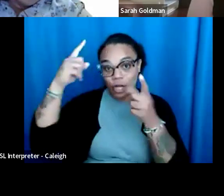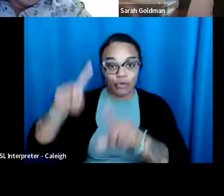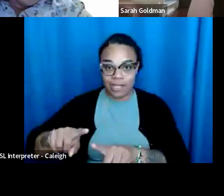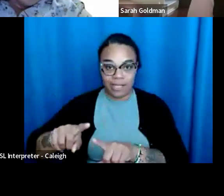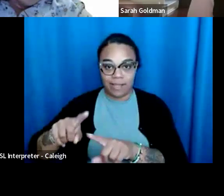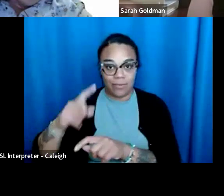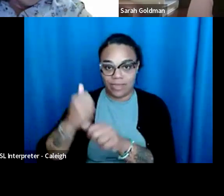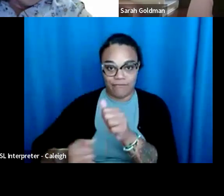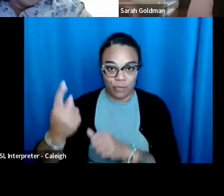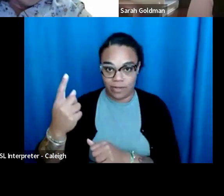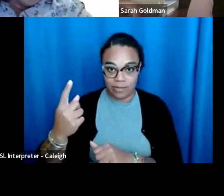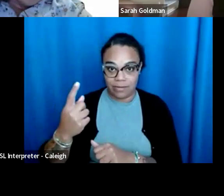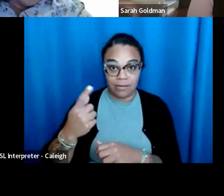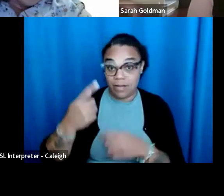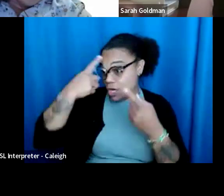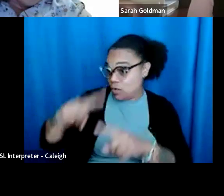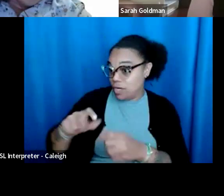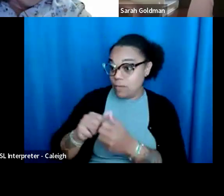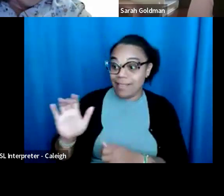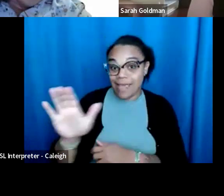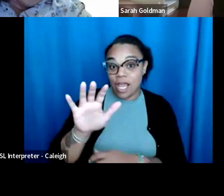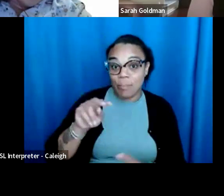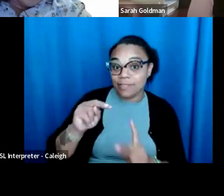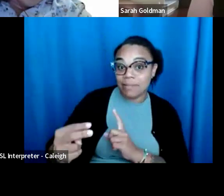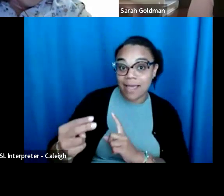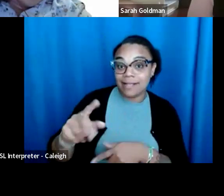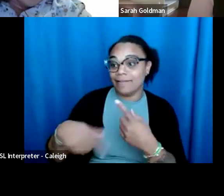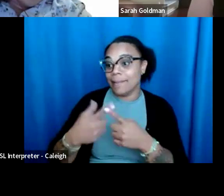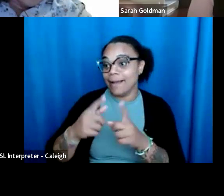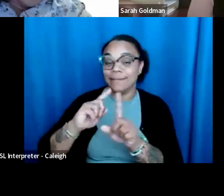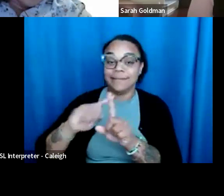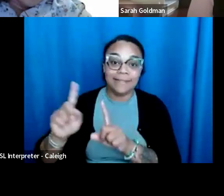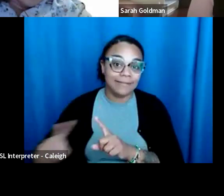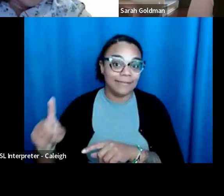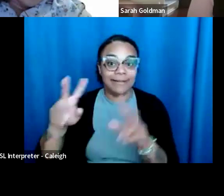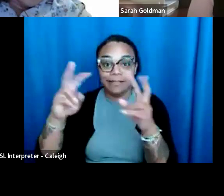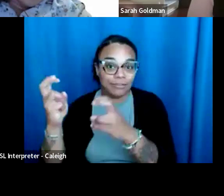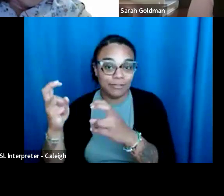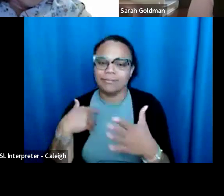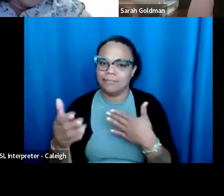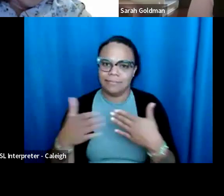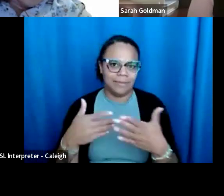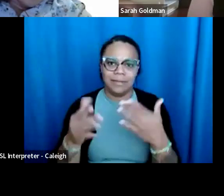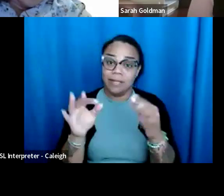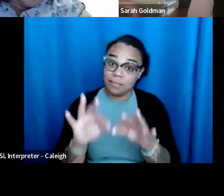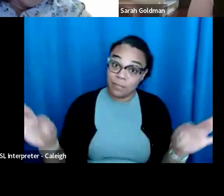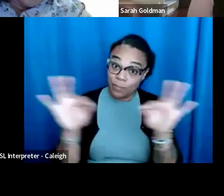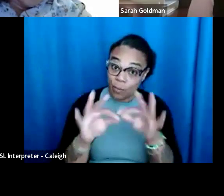and their perspective on issue X or issue Y. It's important to support other people with disabilities,